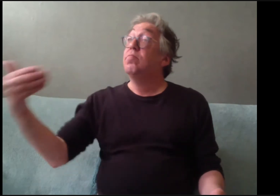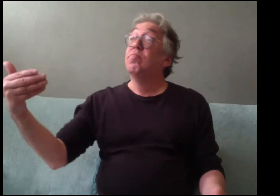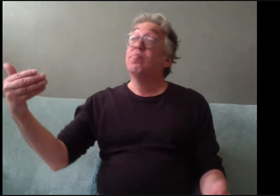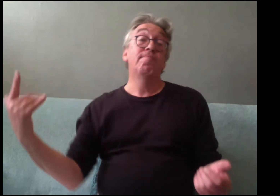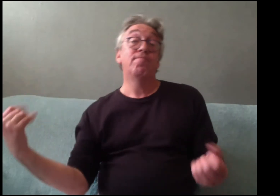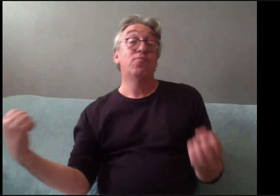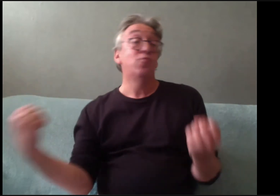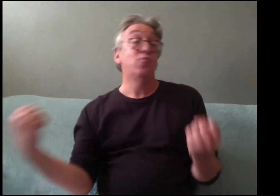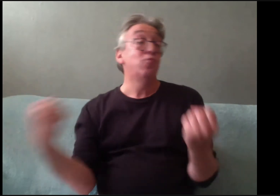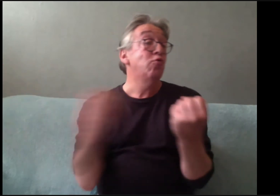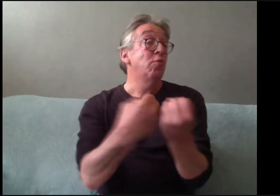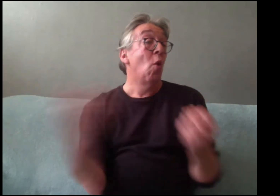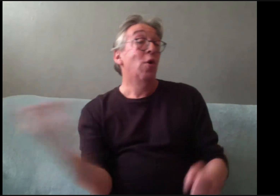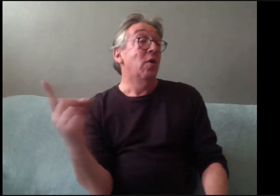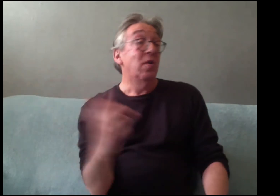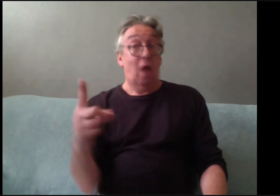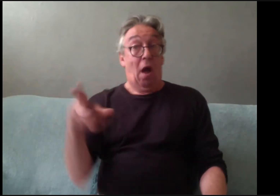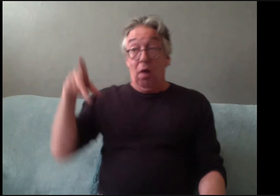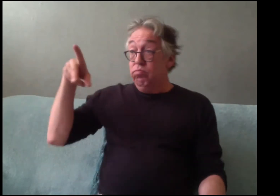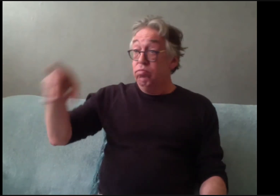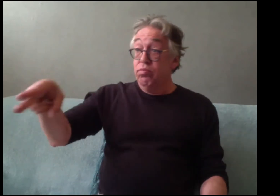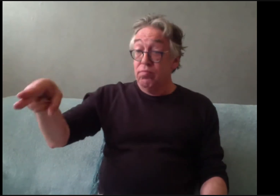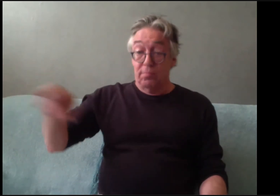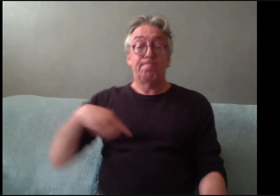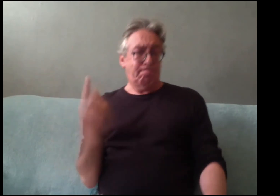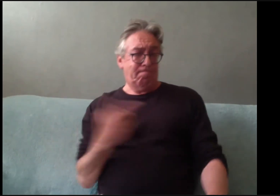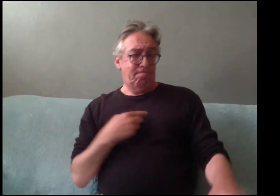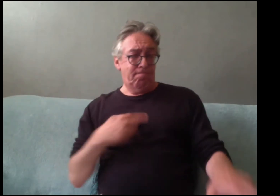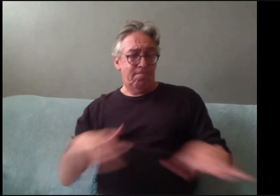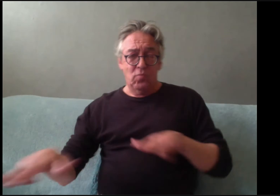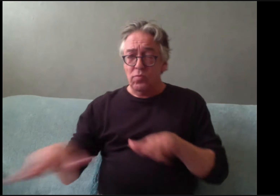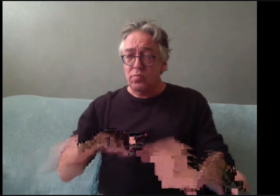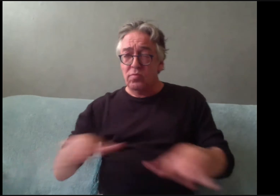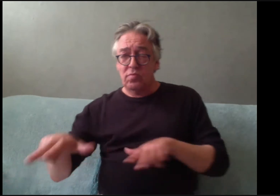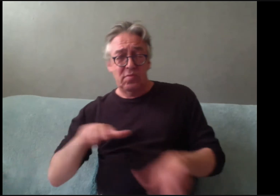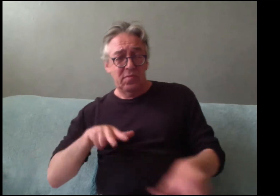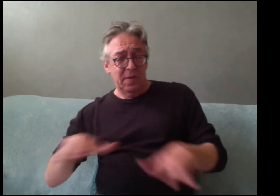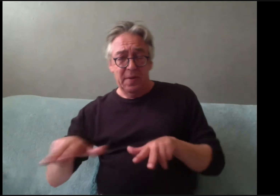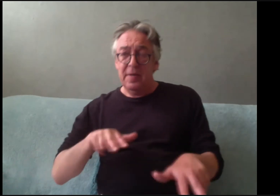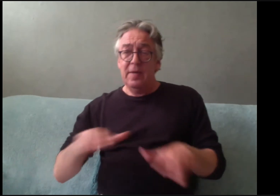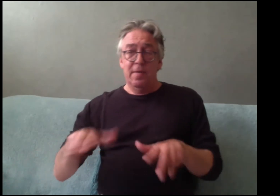Home visits are organized to avoid the exhaustion of families